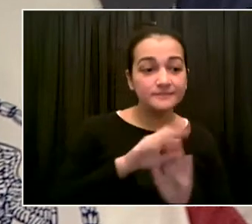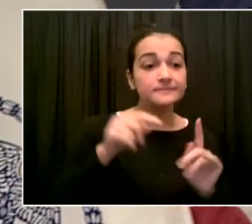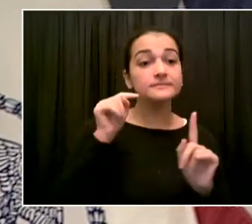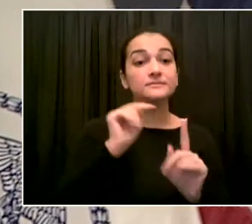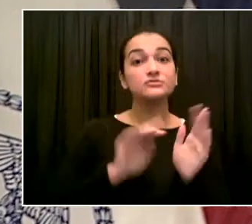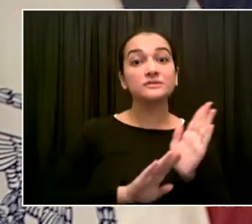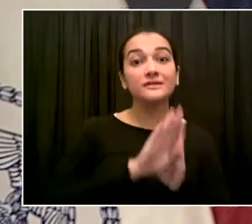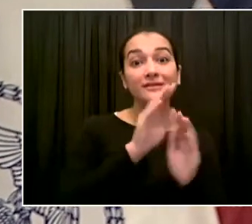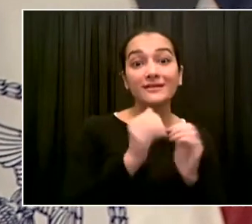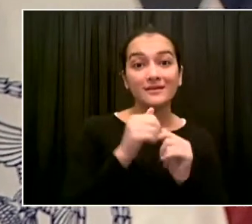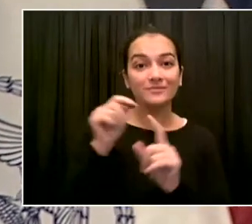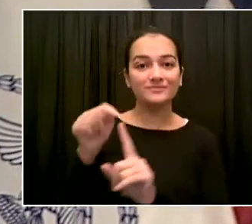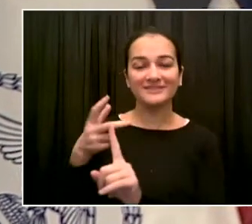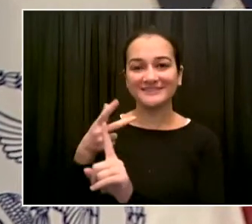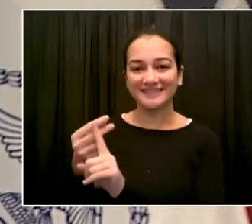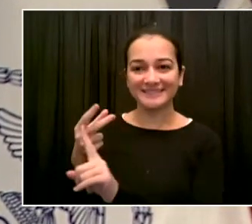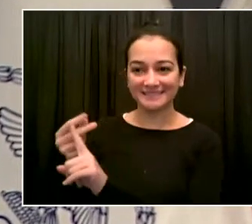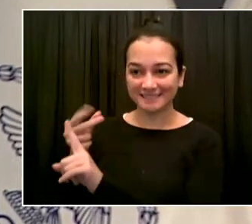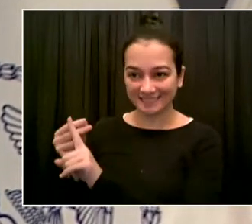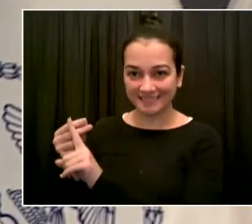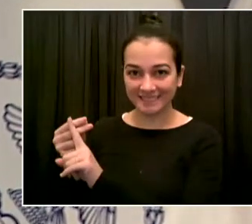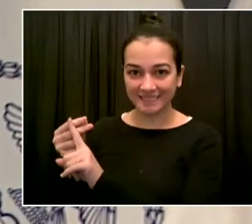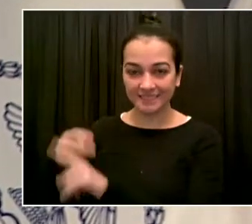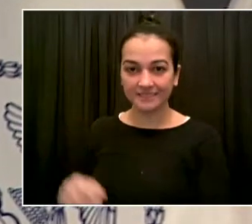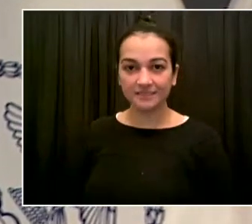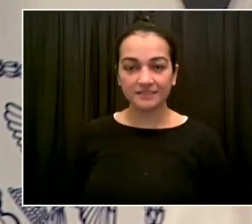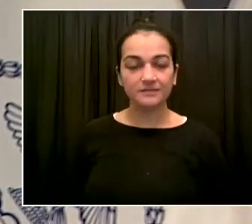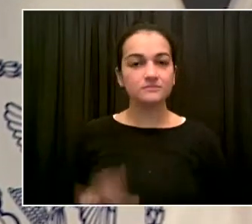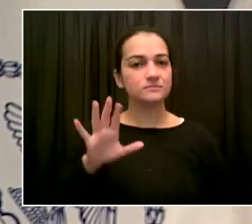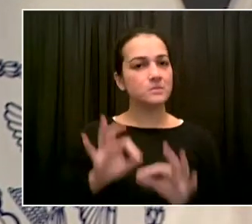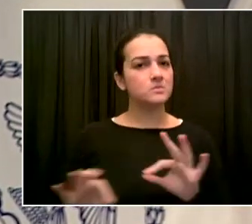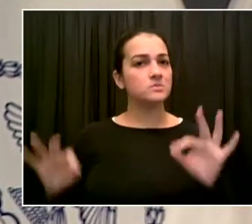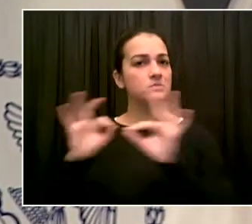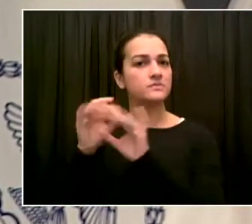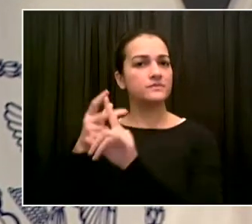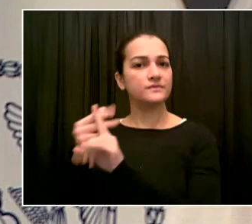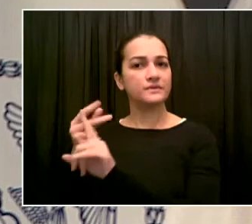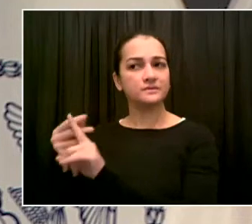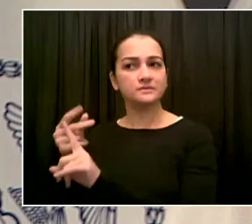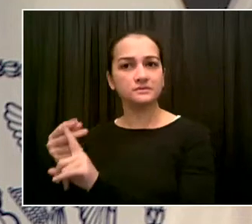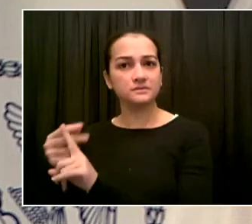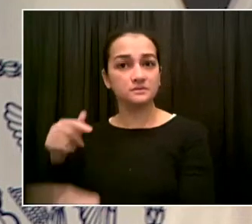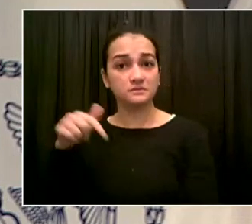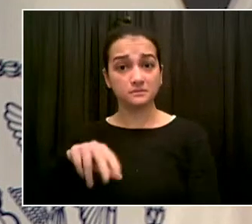LEADS THE WAYS VACCINATION. NEW YORK CITY IS